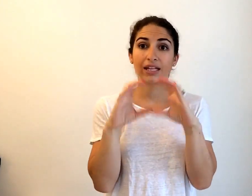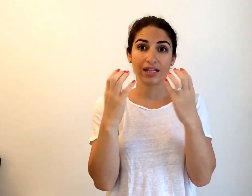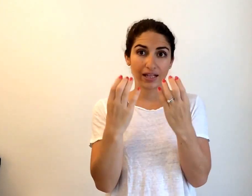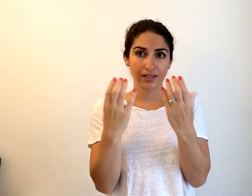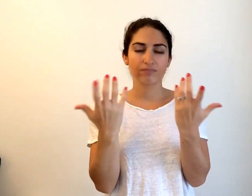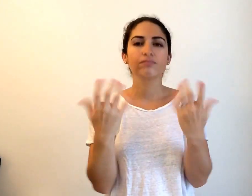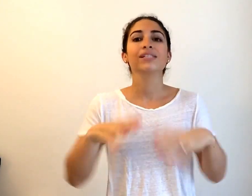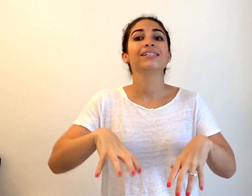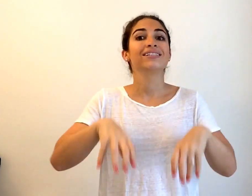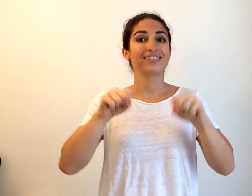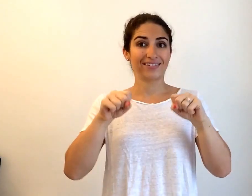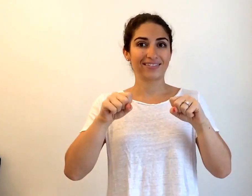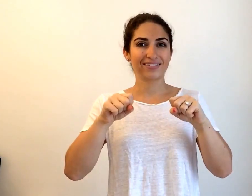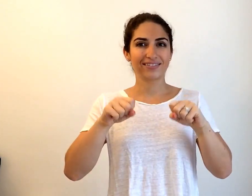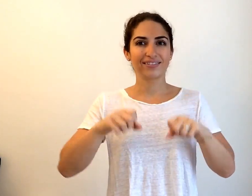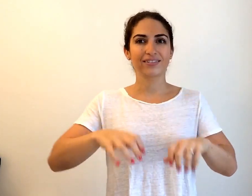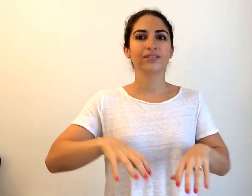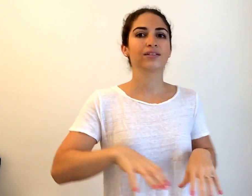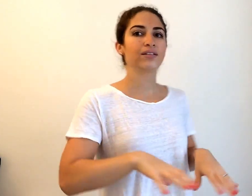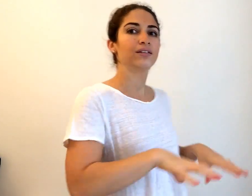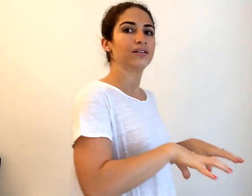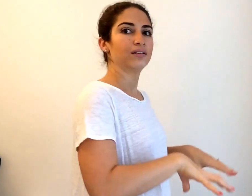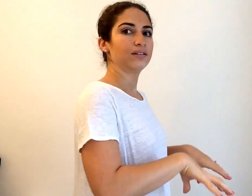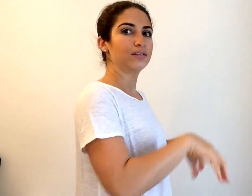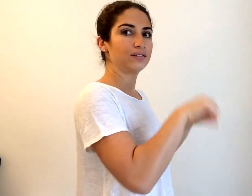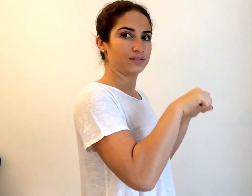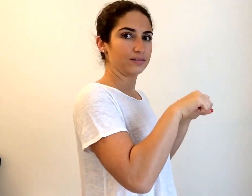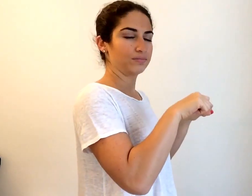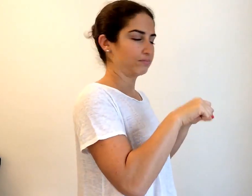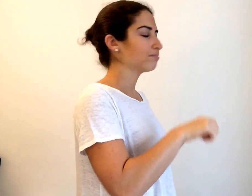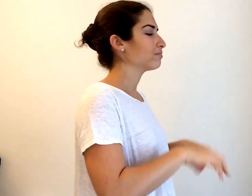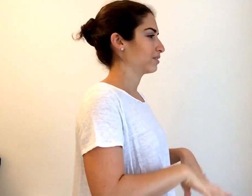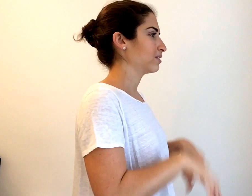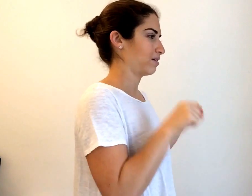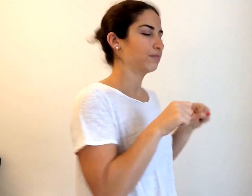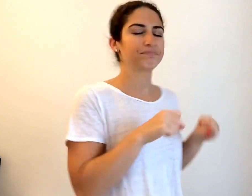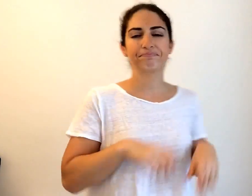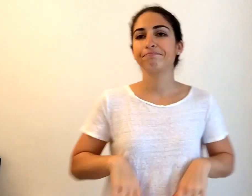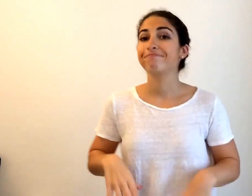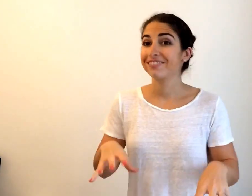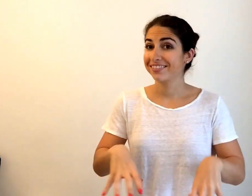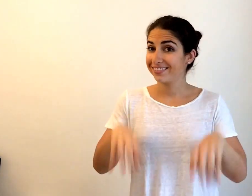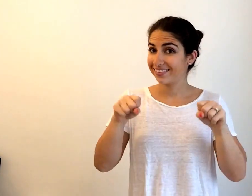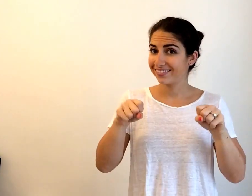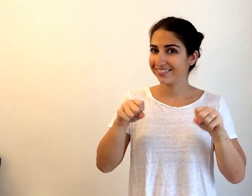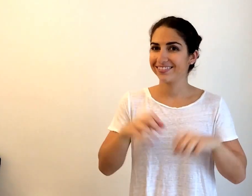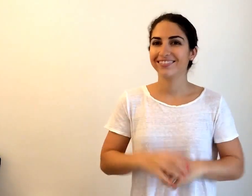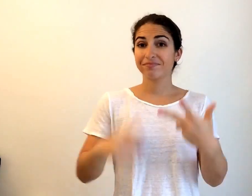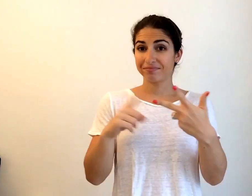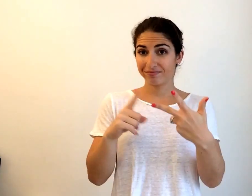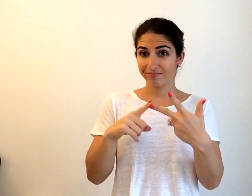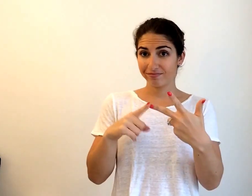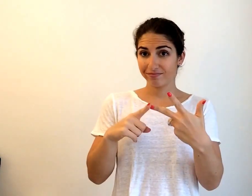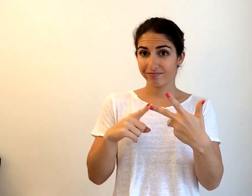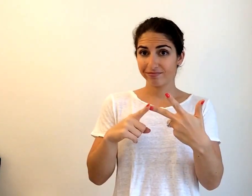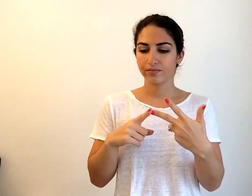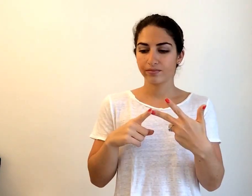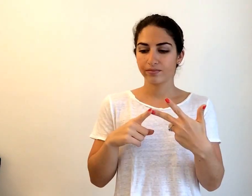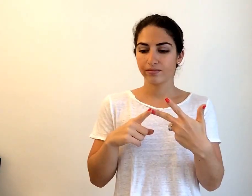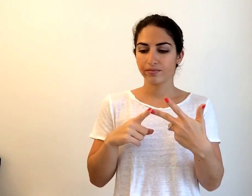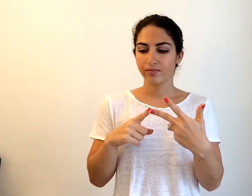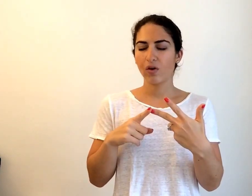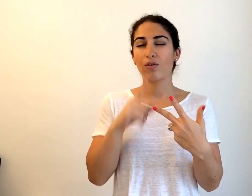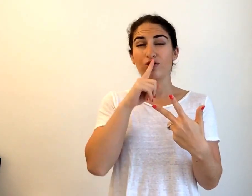You can take a class -- to TAKE. Number three...